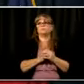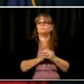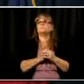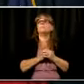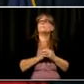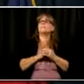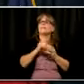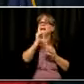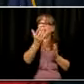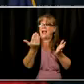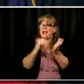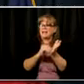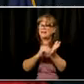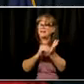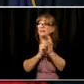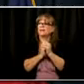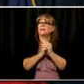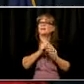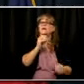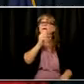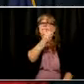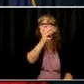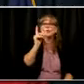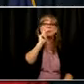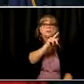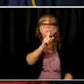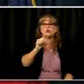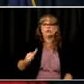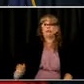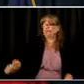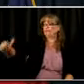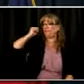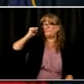uh should also do that to stay safe and you know what we care about them too the people that aren't